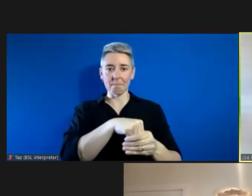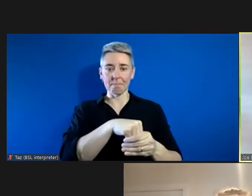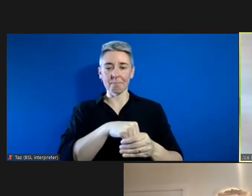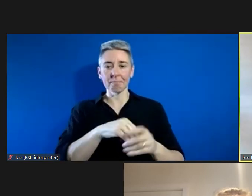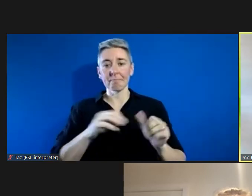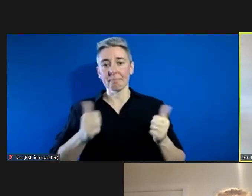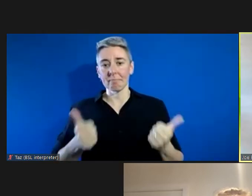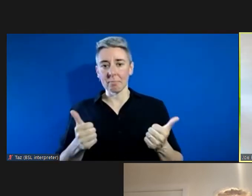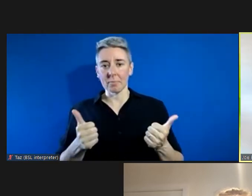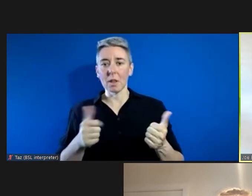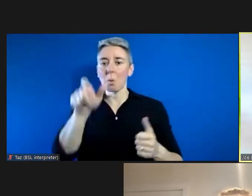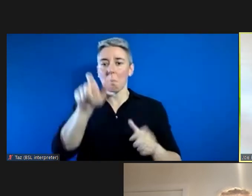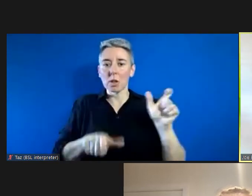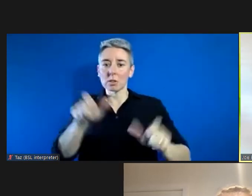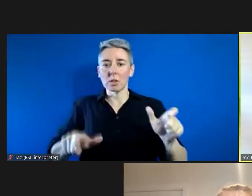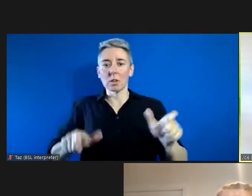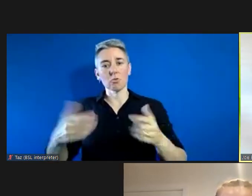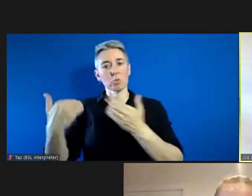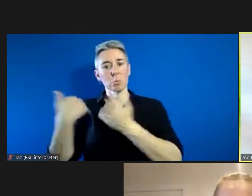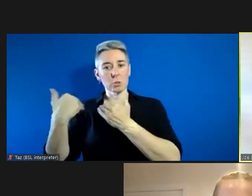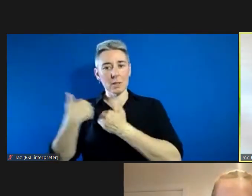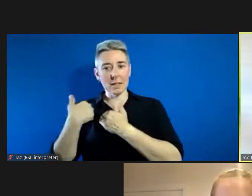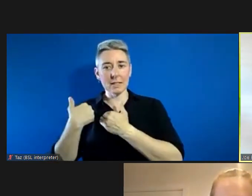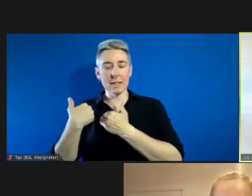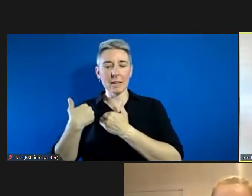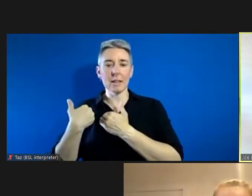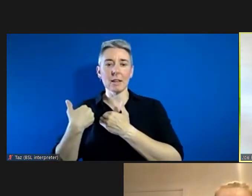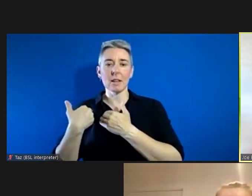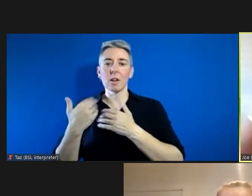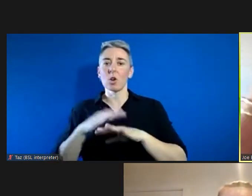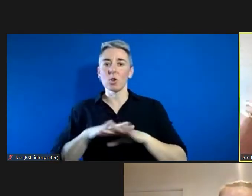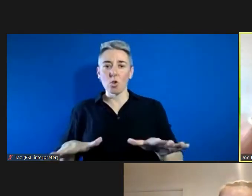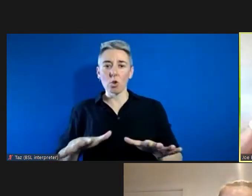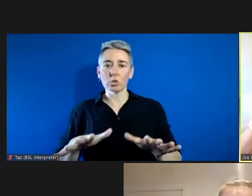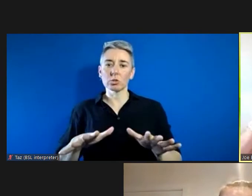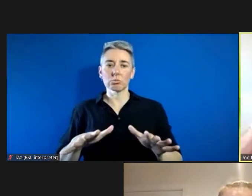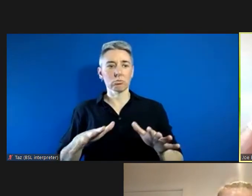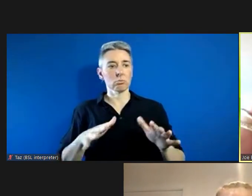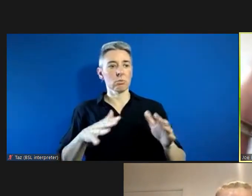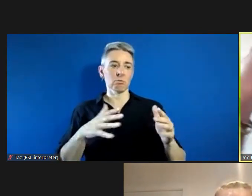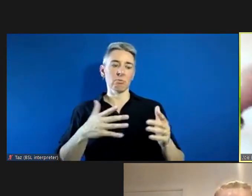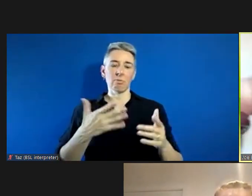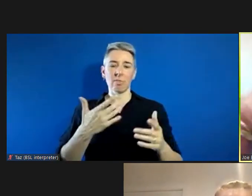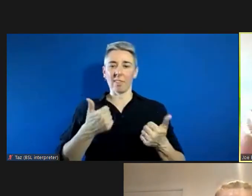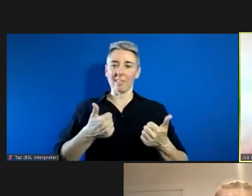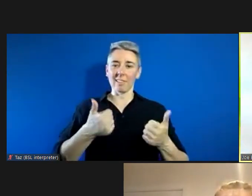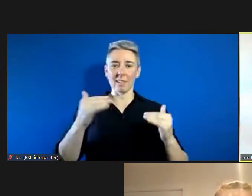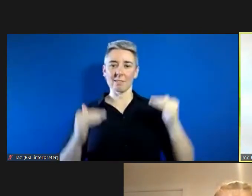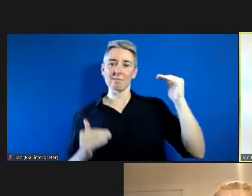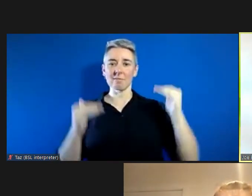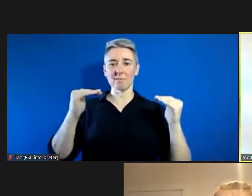personal responsibility and self determination, not using a skewed form of empowerment, our people